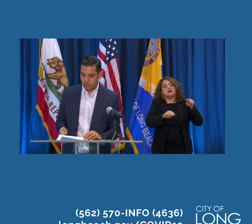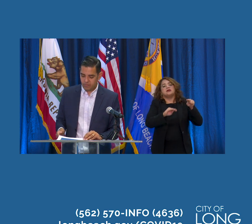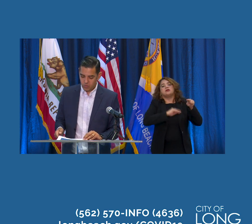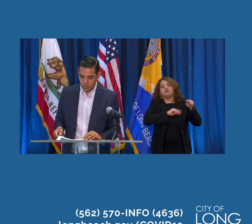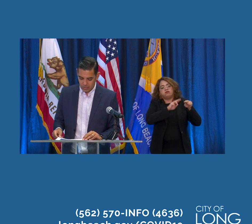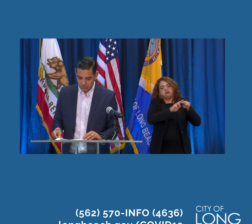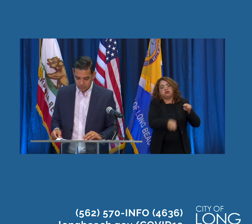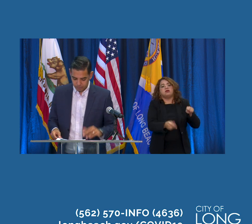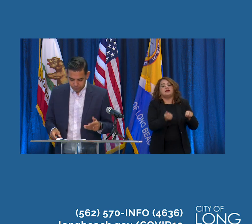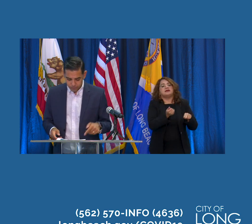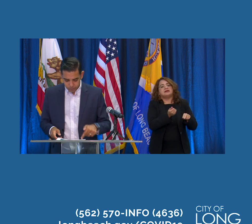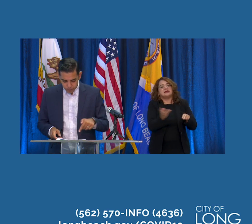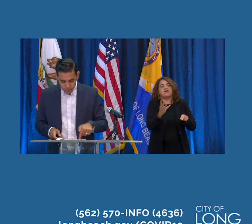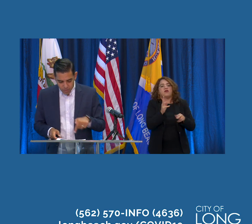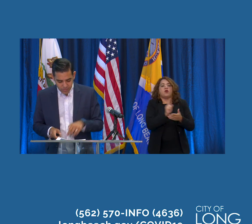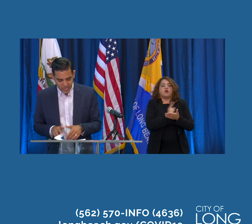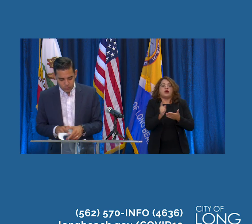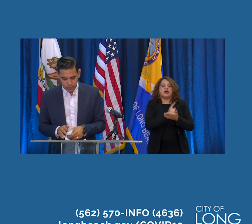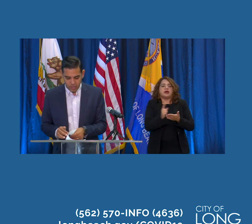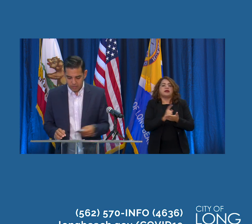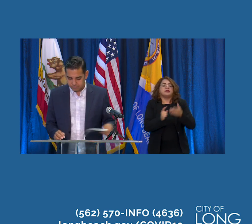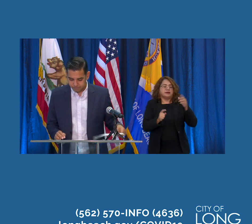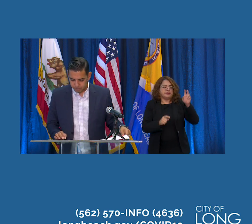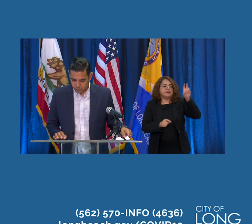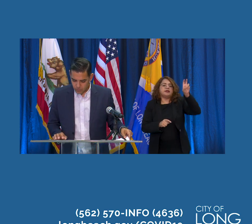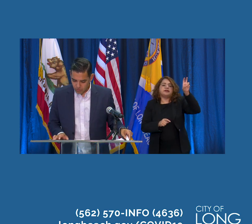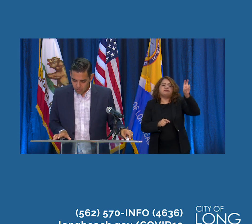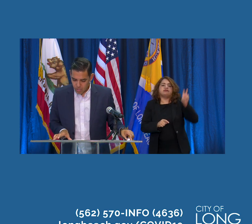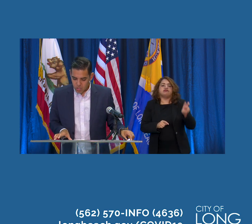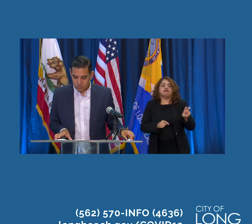So that's going to take probably a few weeks. But that's where we are.